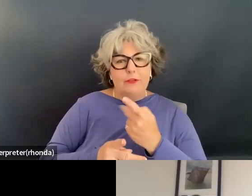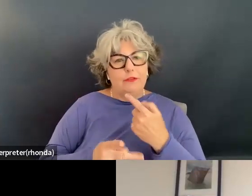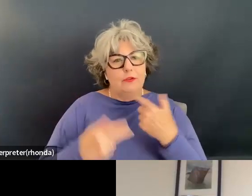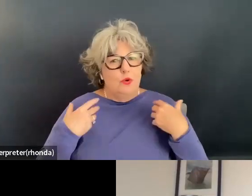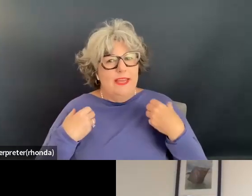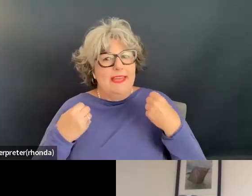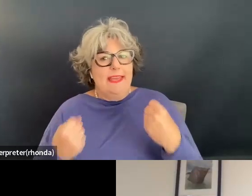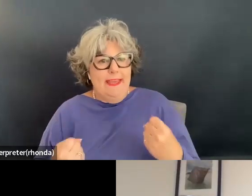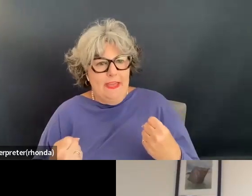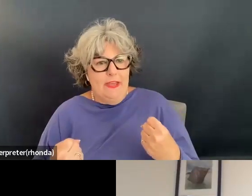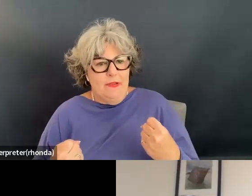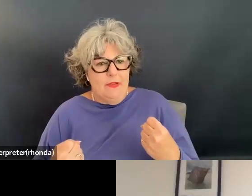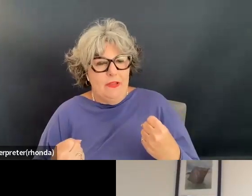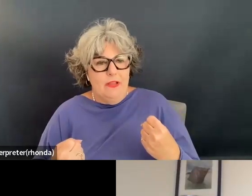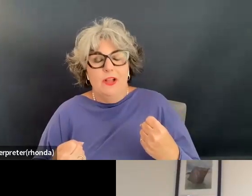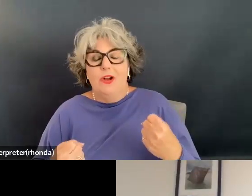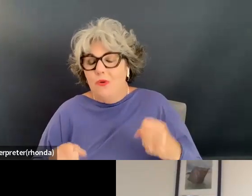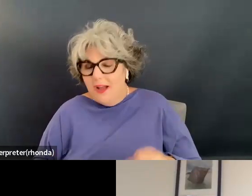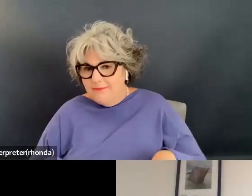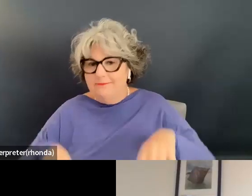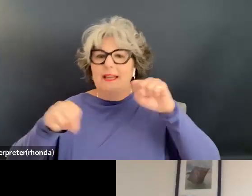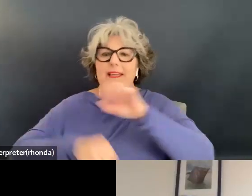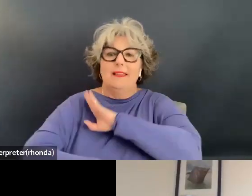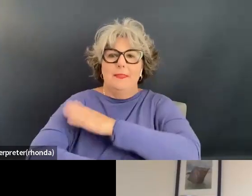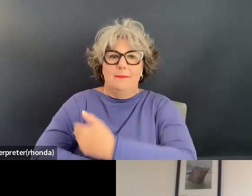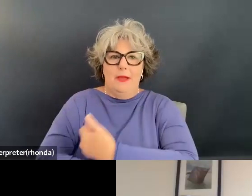by taking power yourself from their response